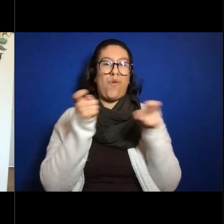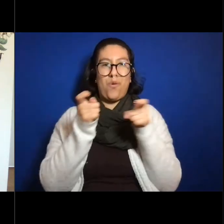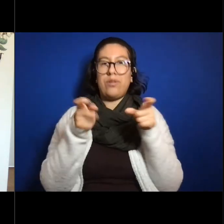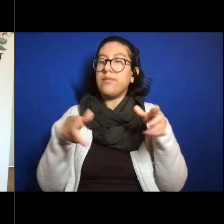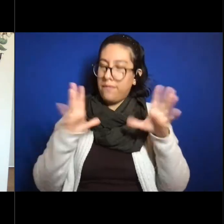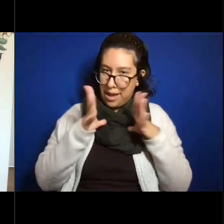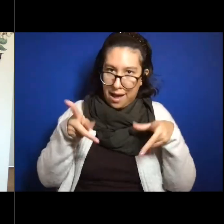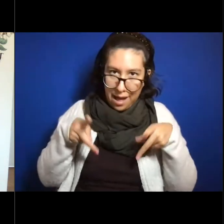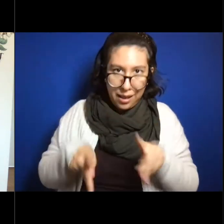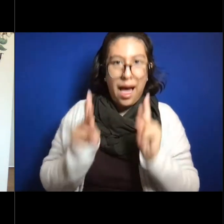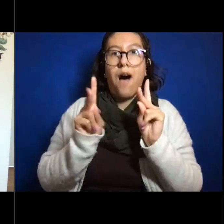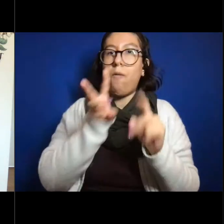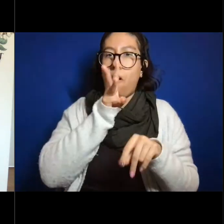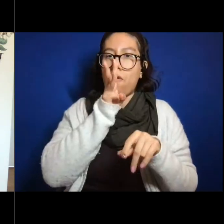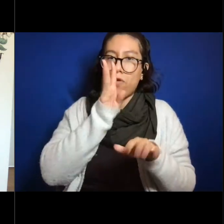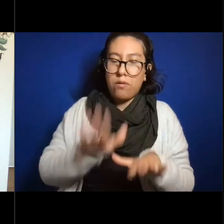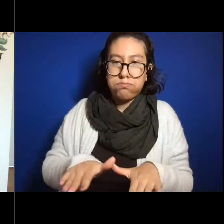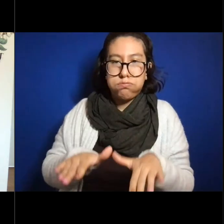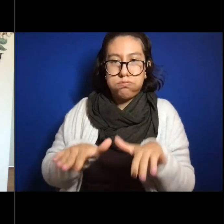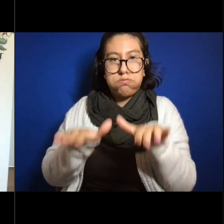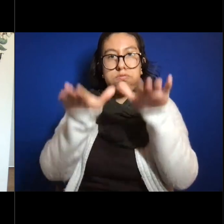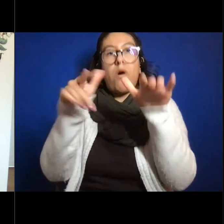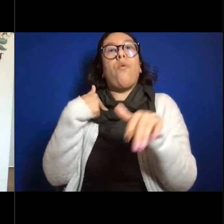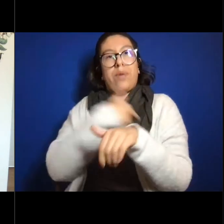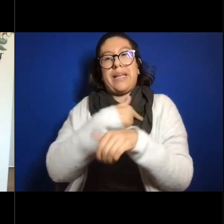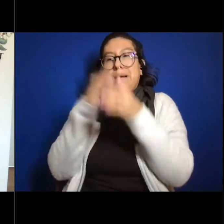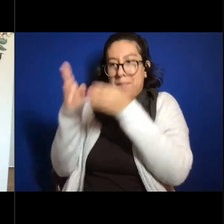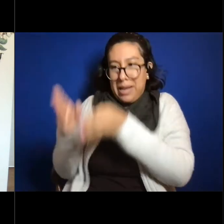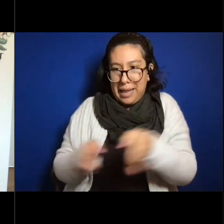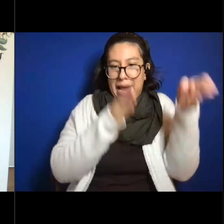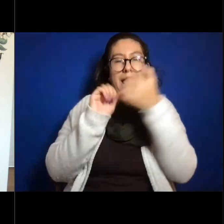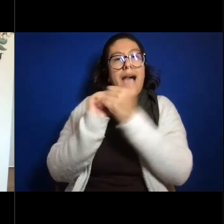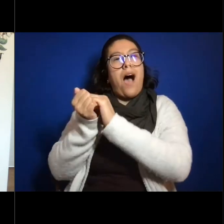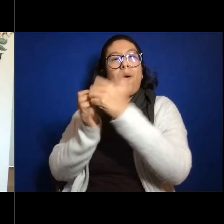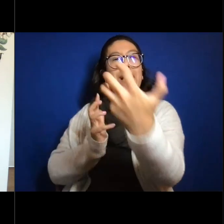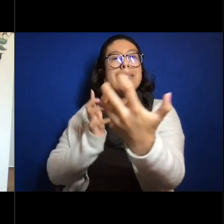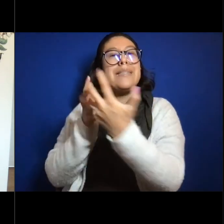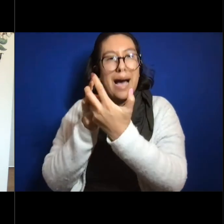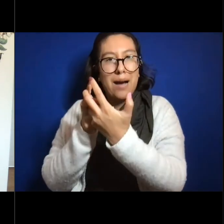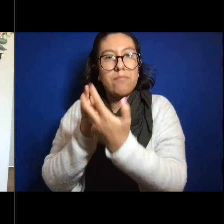and organize ways then we can kind of adapt and make our communities more resilient.